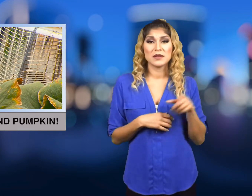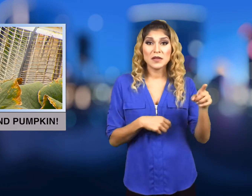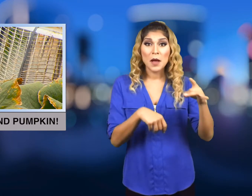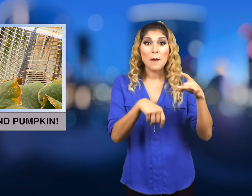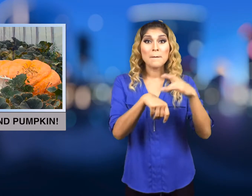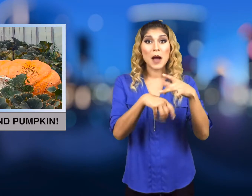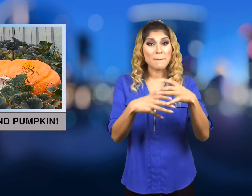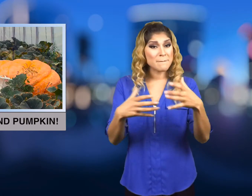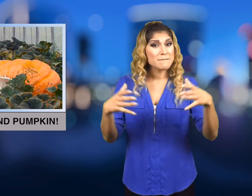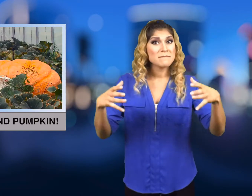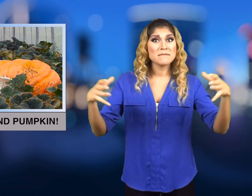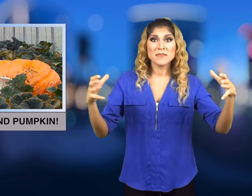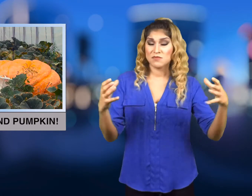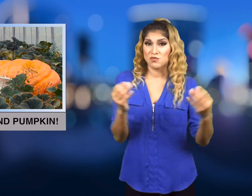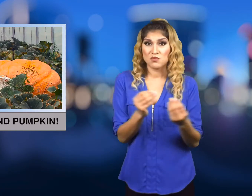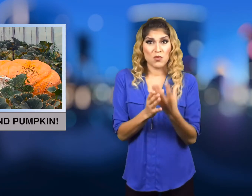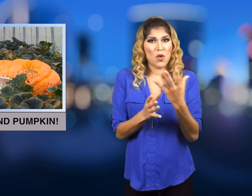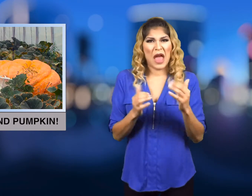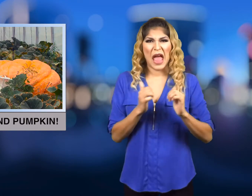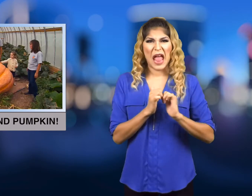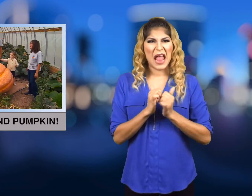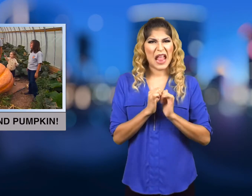So how did they grow a pumpkin that big?